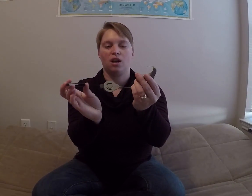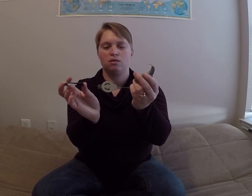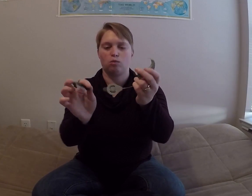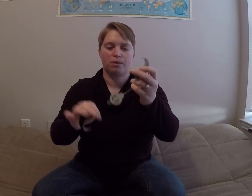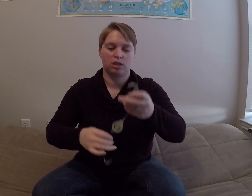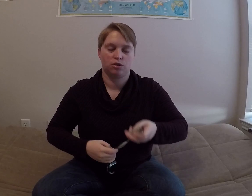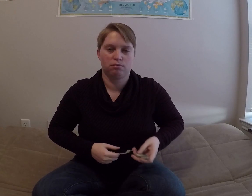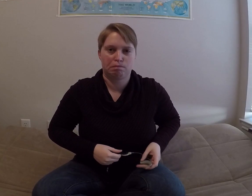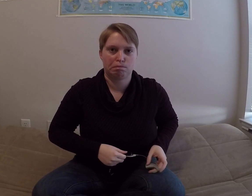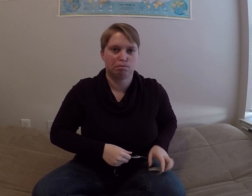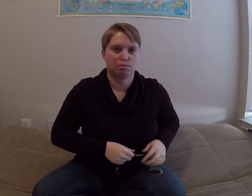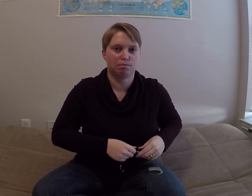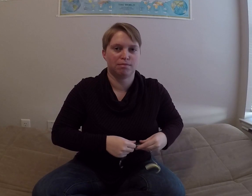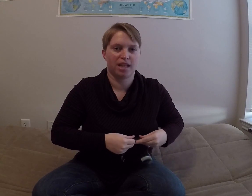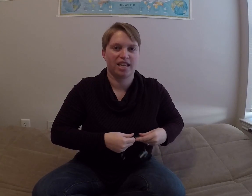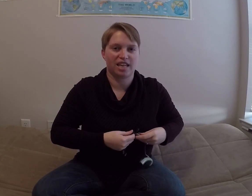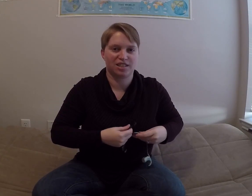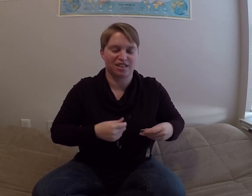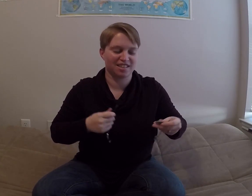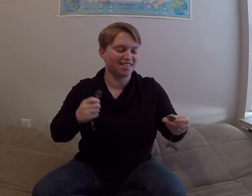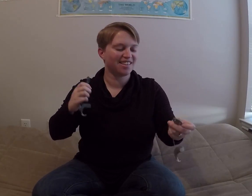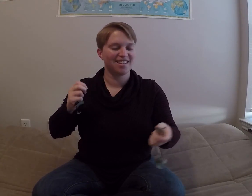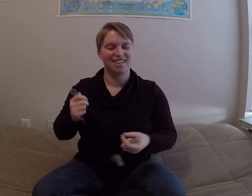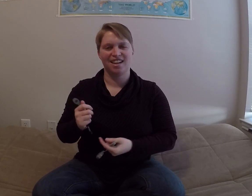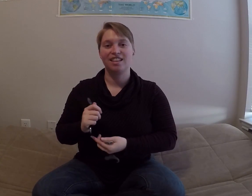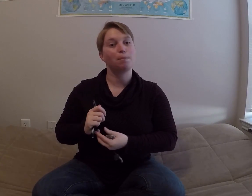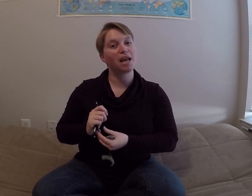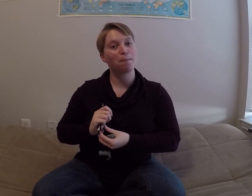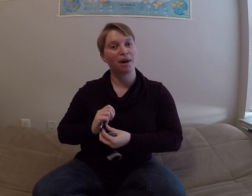Oh my gosh. They got stuck.